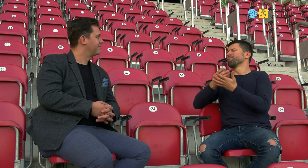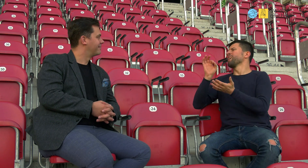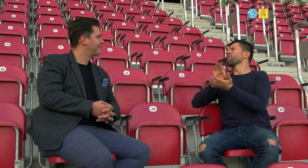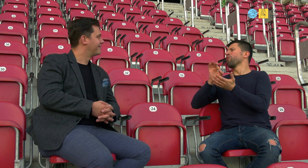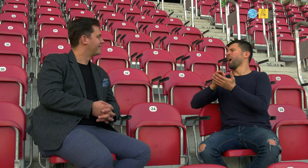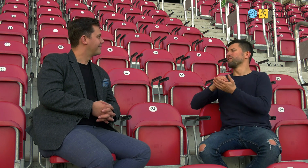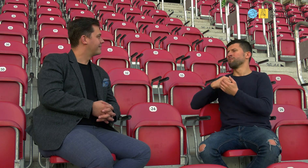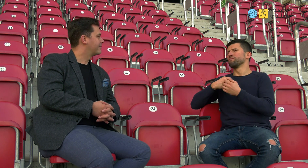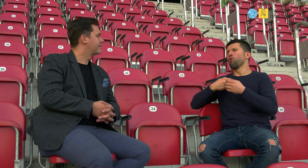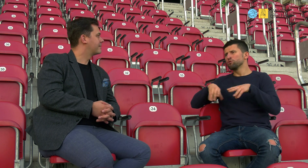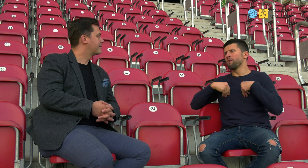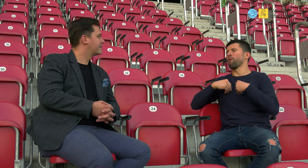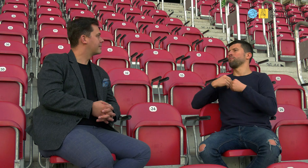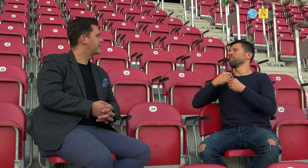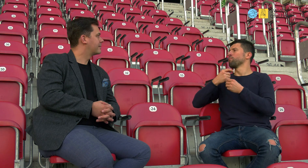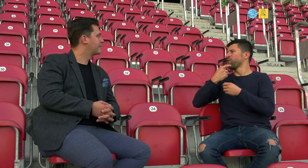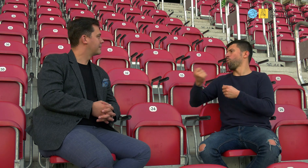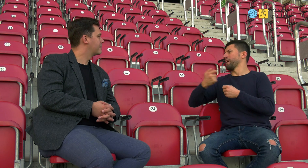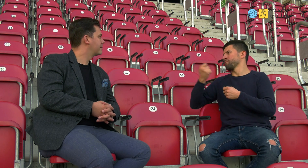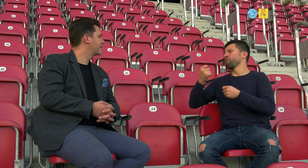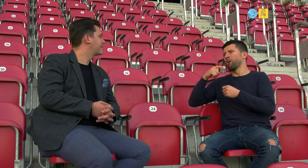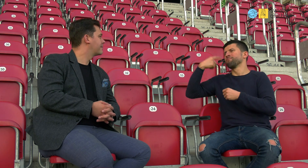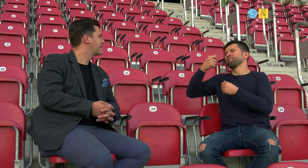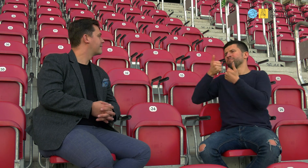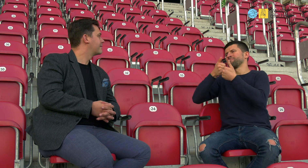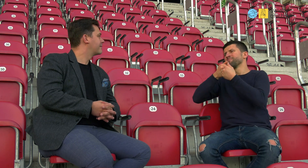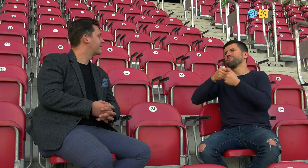I regularly received appointments to matches,